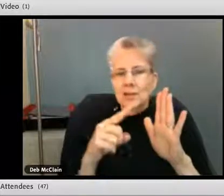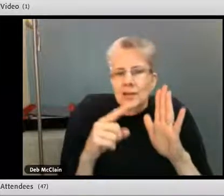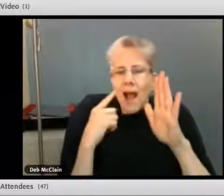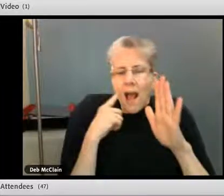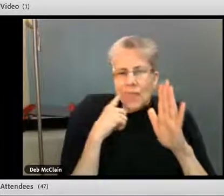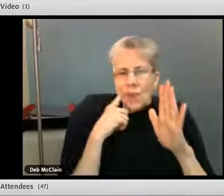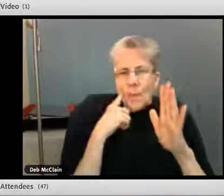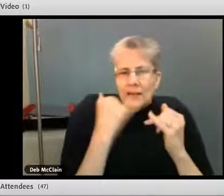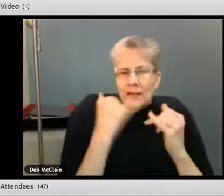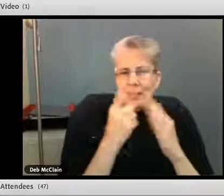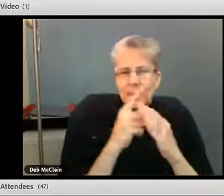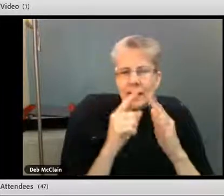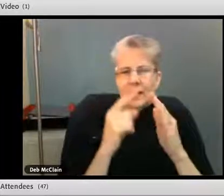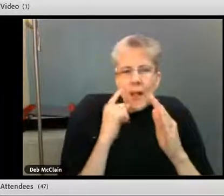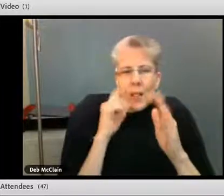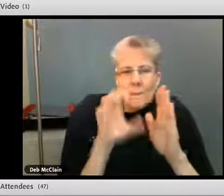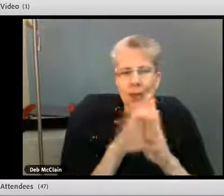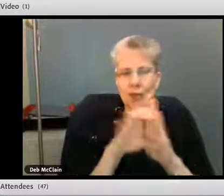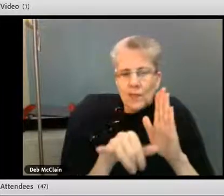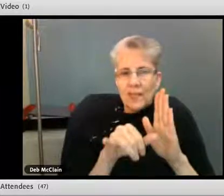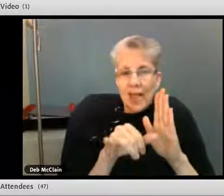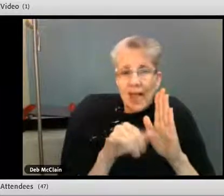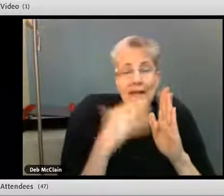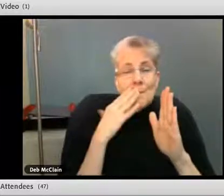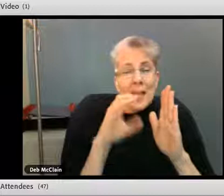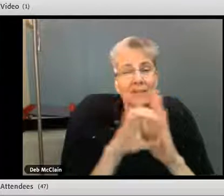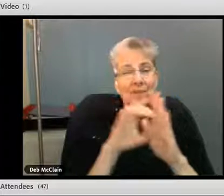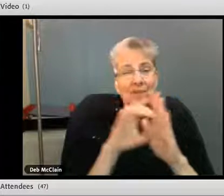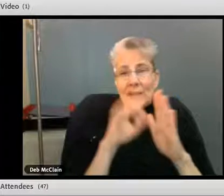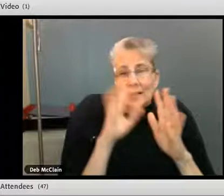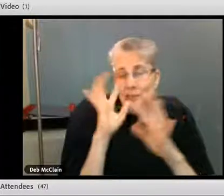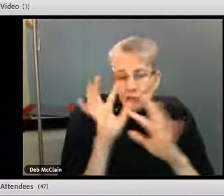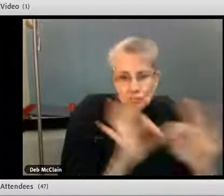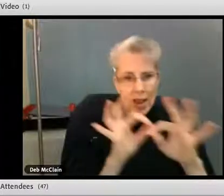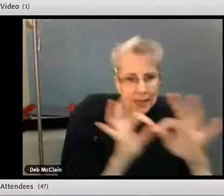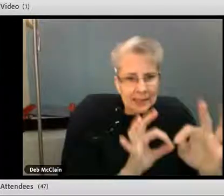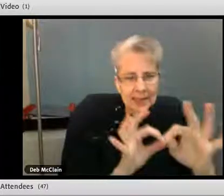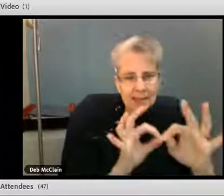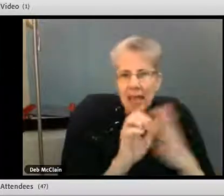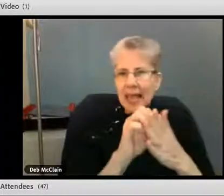A bad photo is distracting. It will take away from your message.